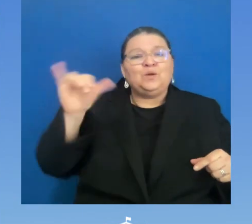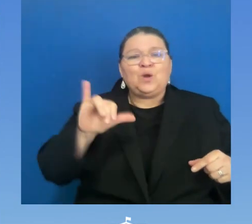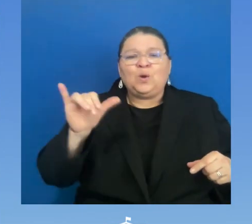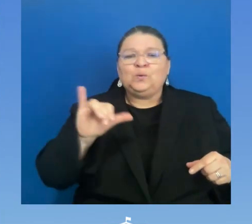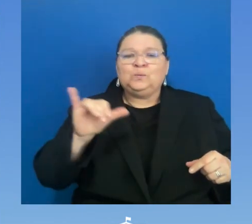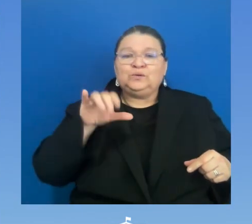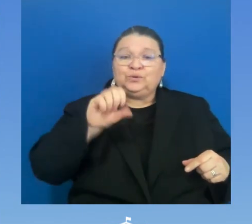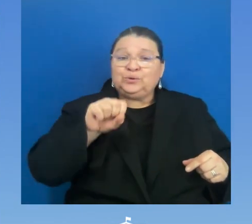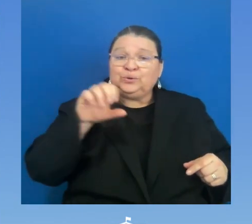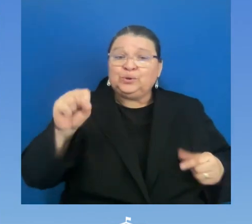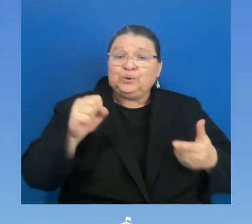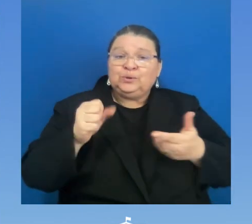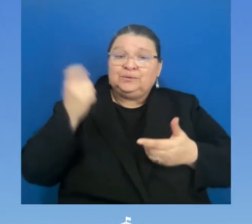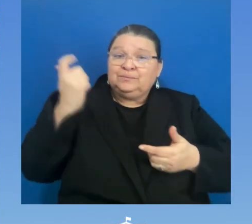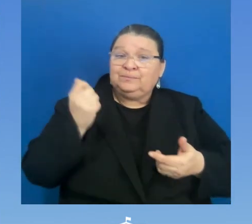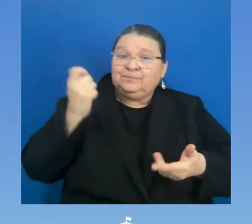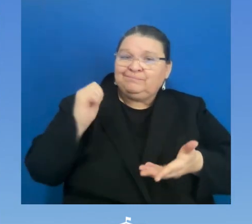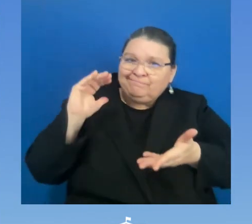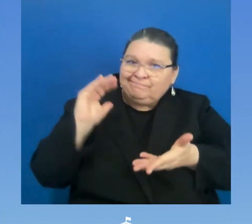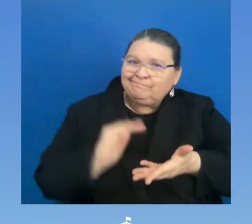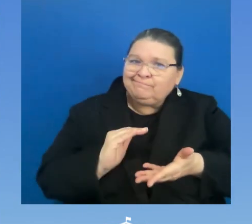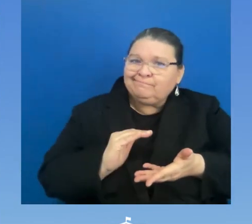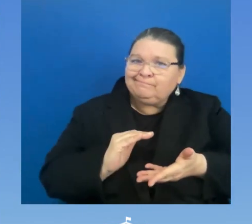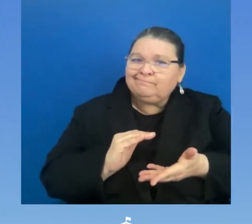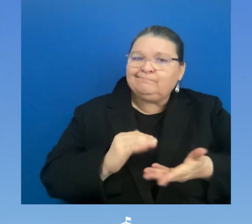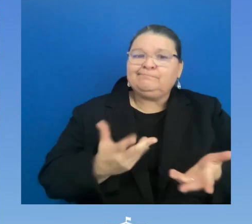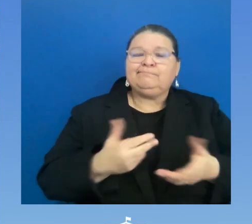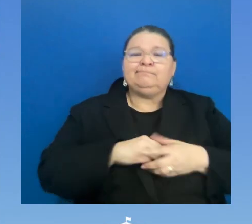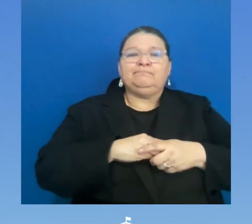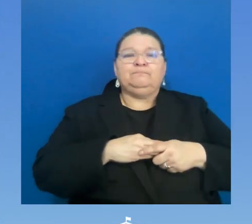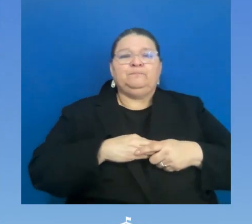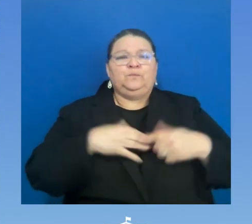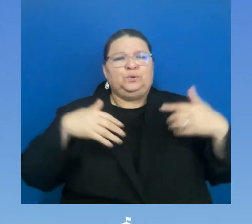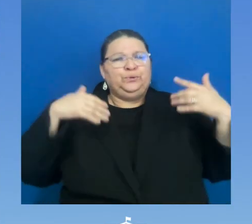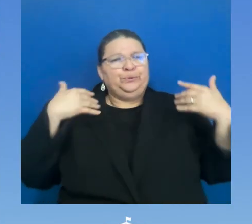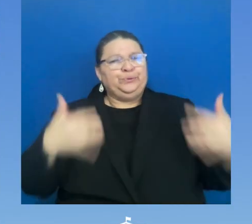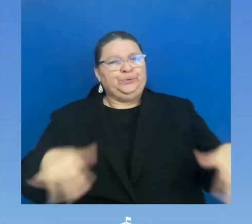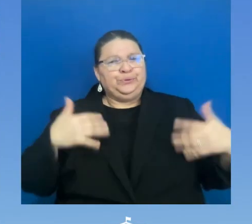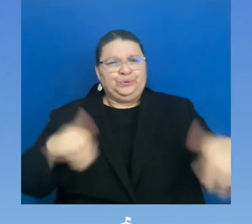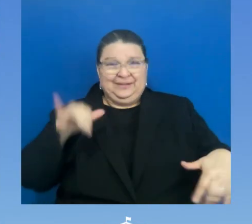For so many women, the gender wage gap acts as a virtual tax,